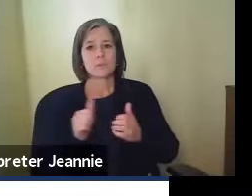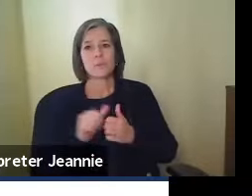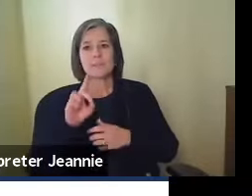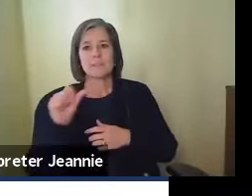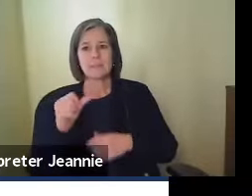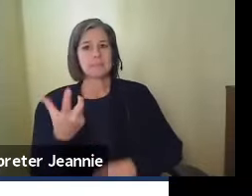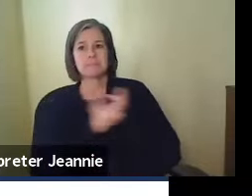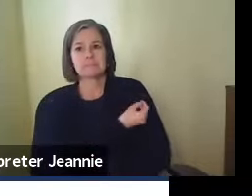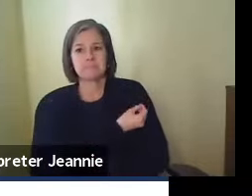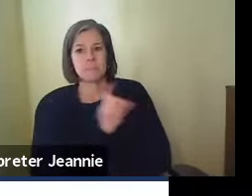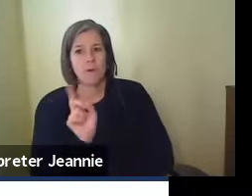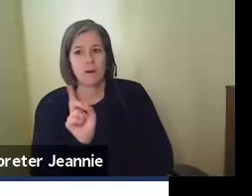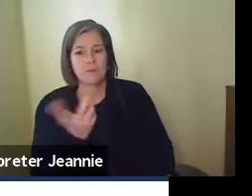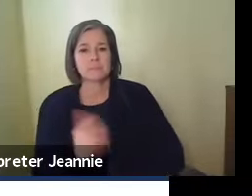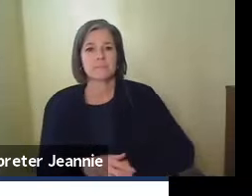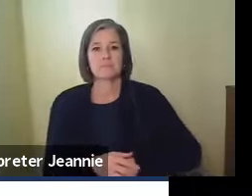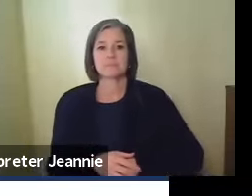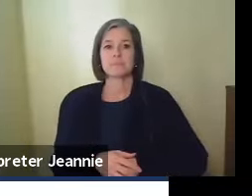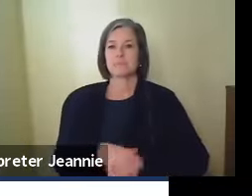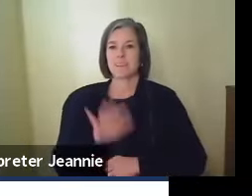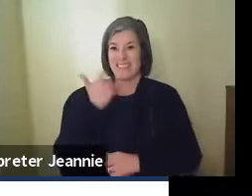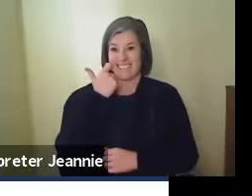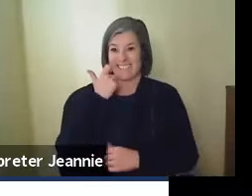Yeah, so that last statement I made is a good segue.